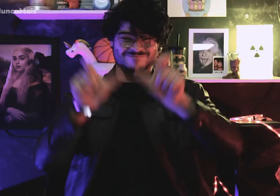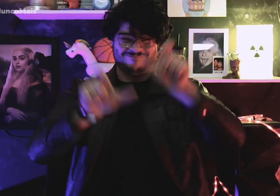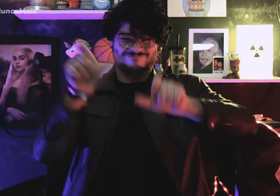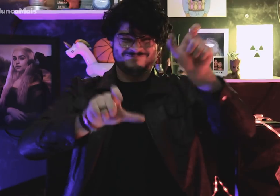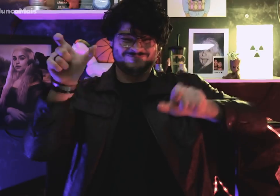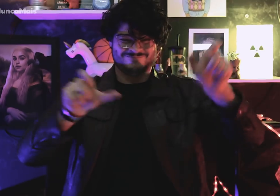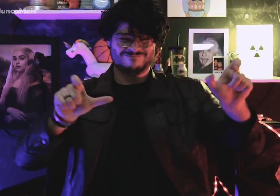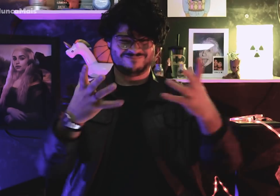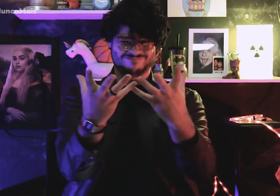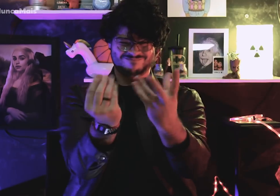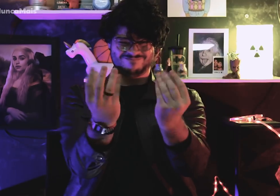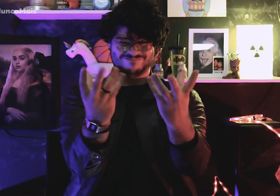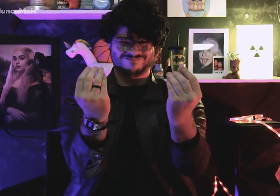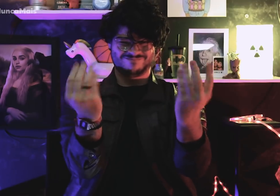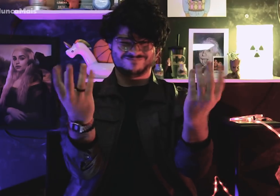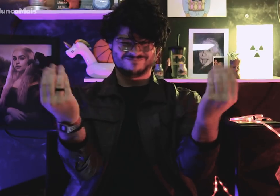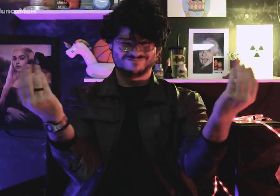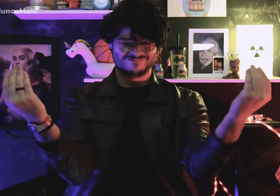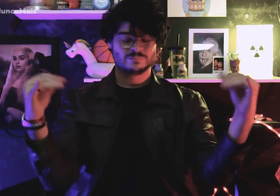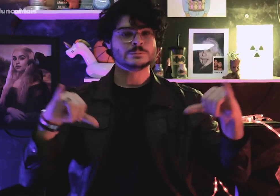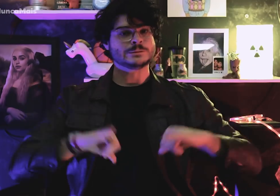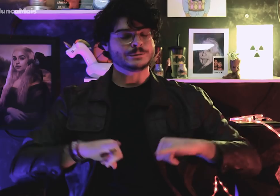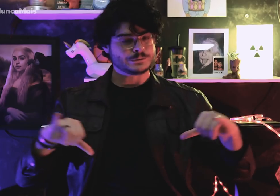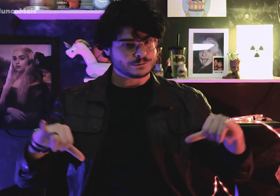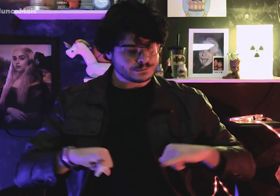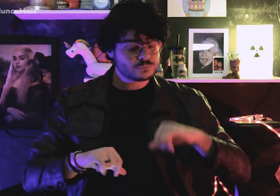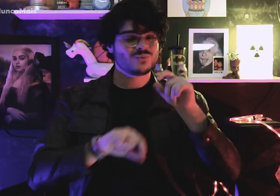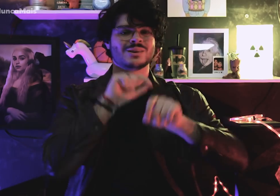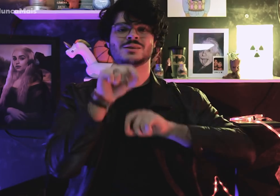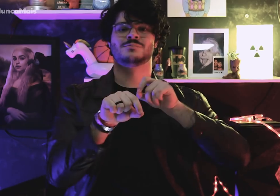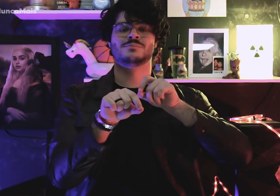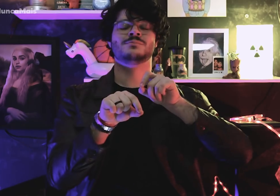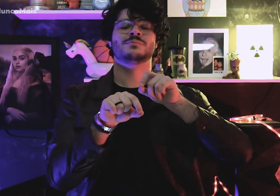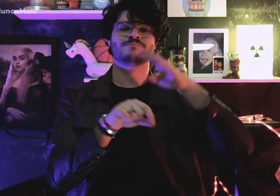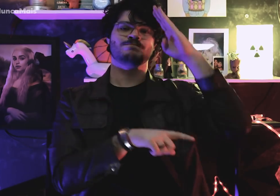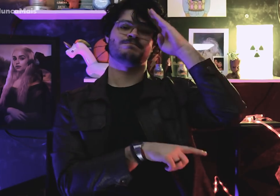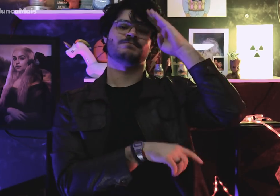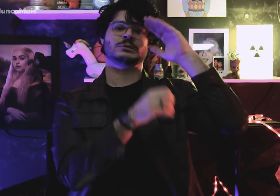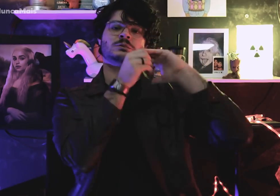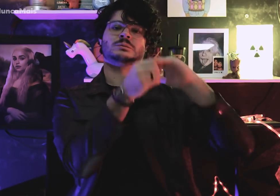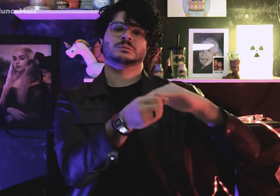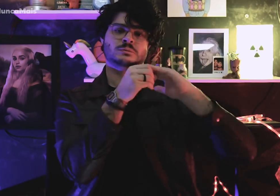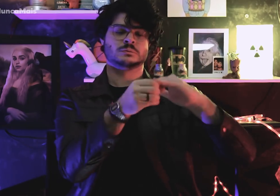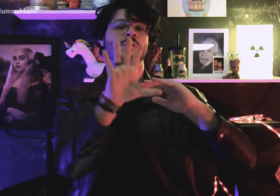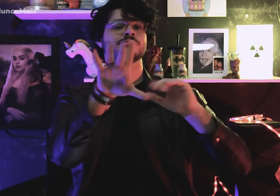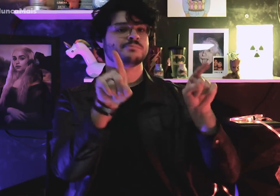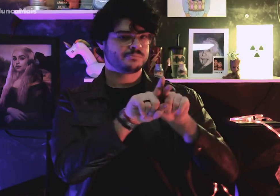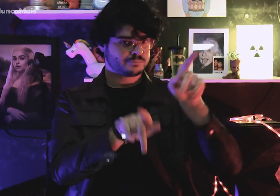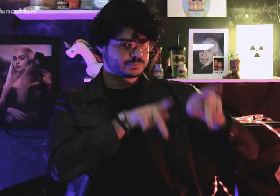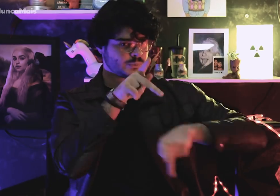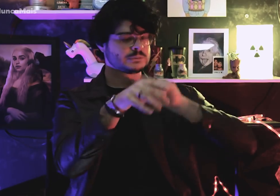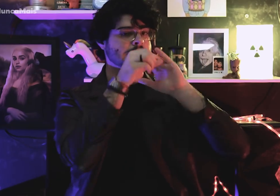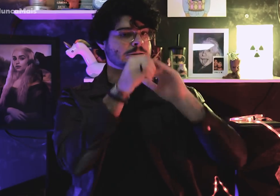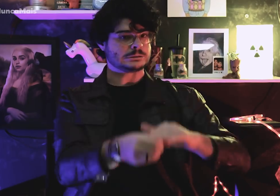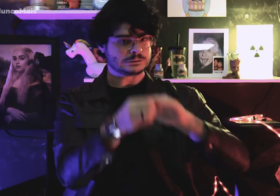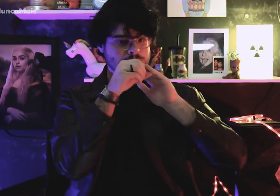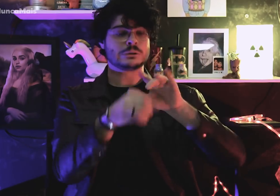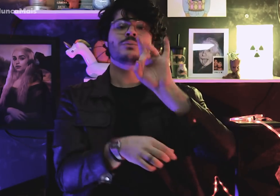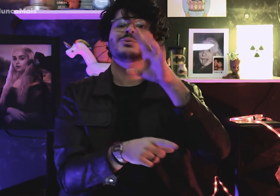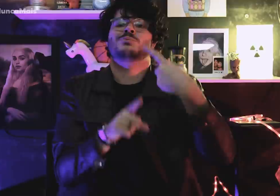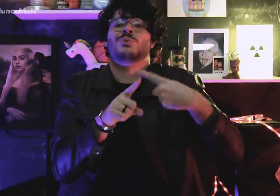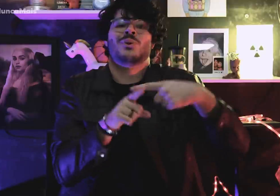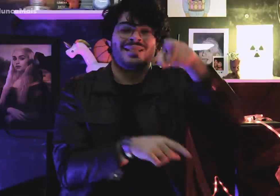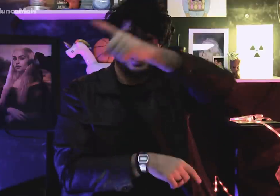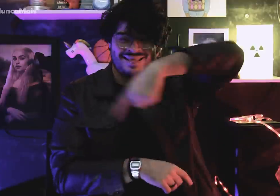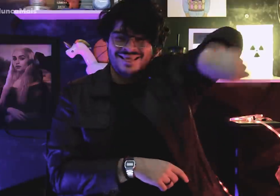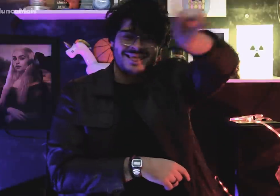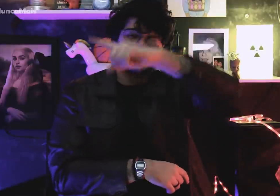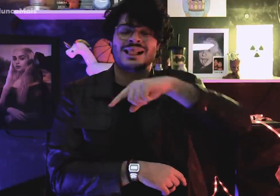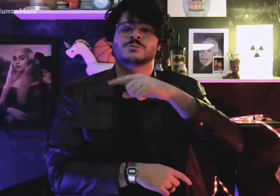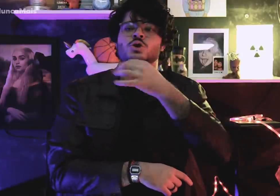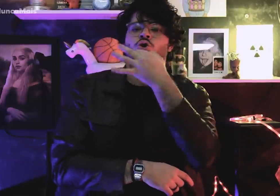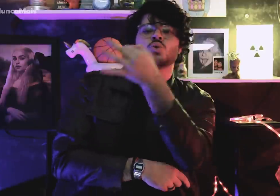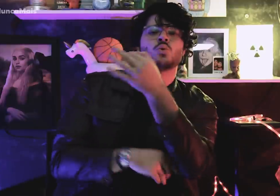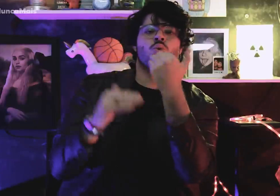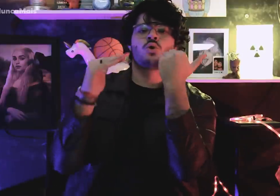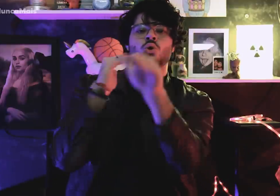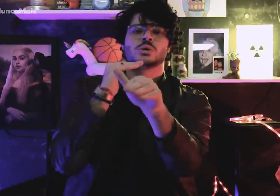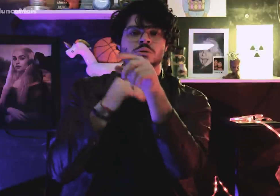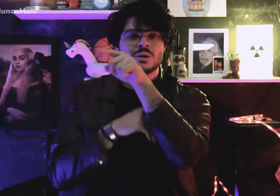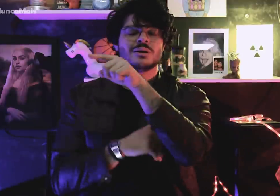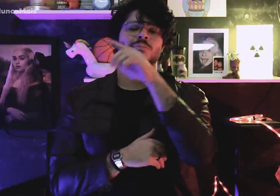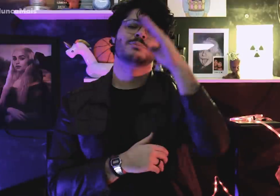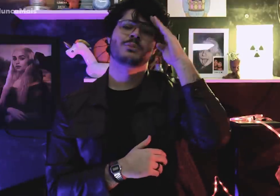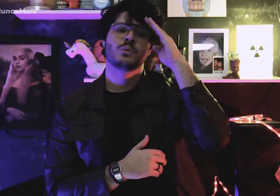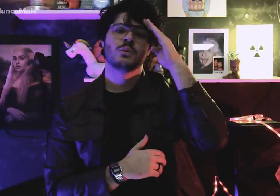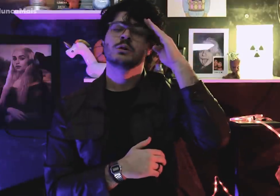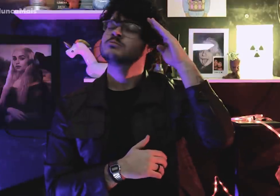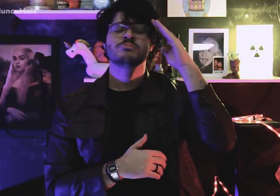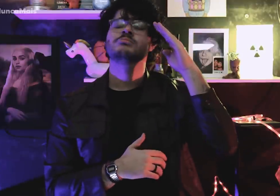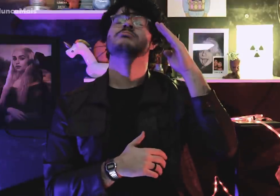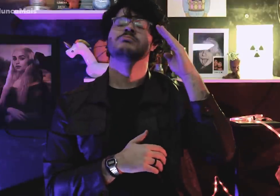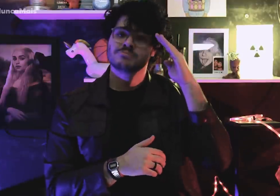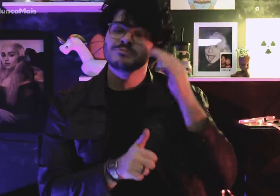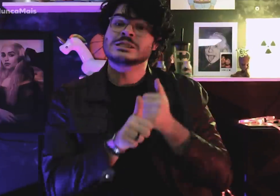Thousands of people have suffered greatly from civil-military repression for political opinions,